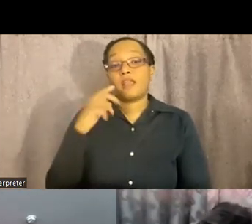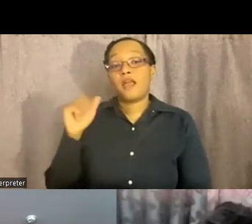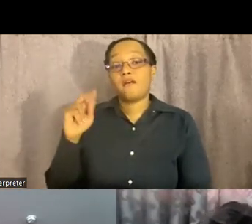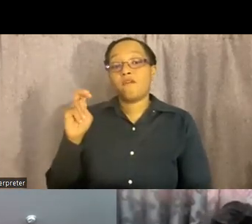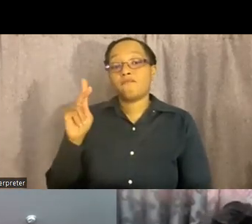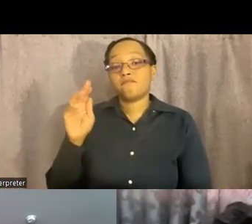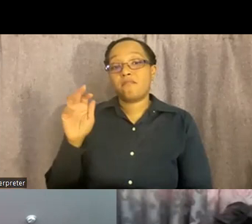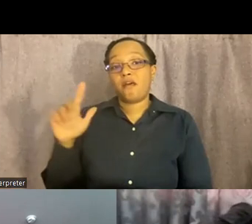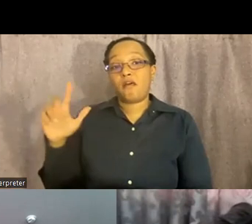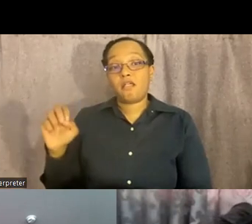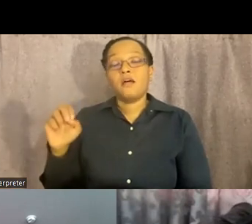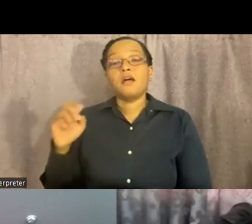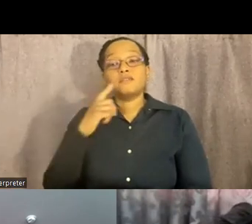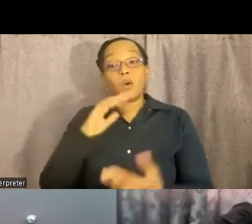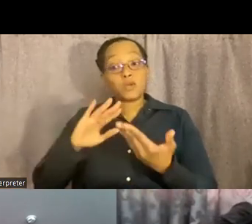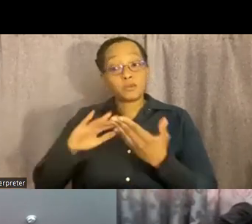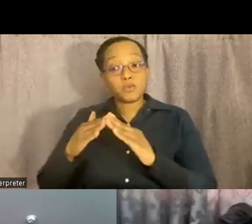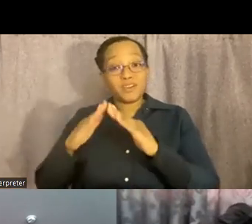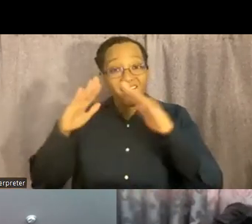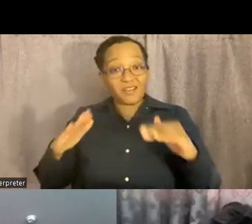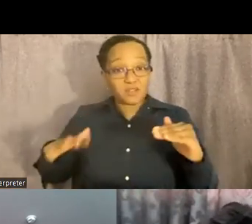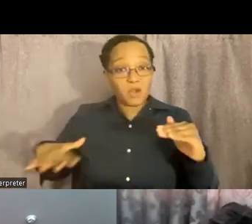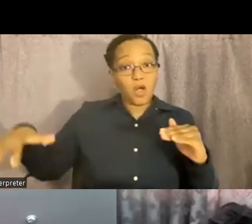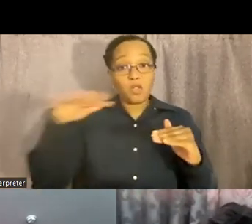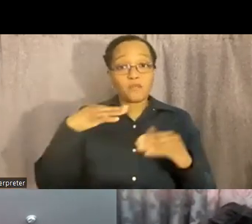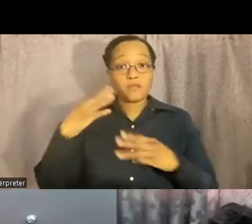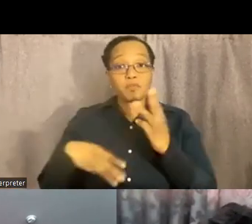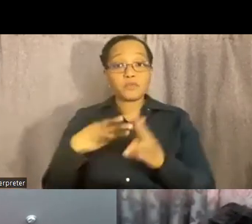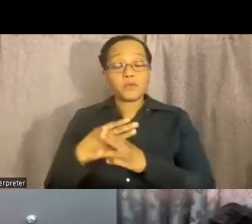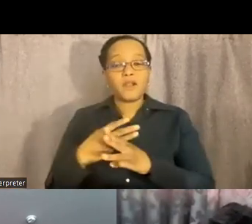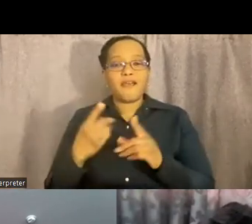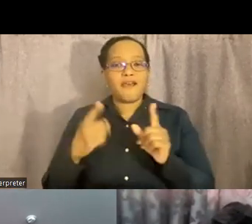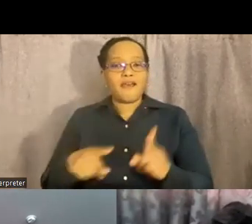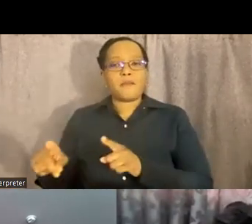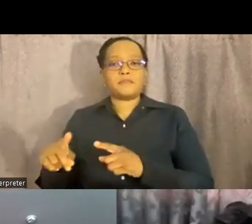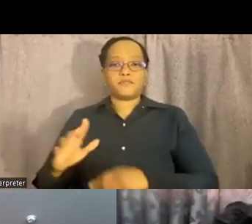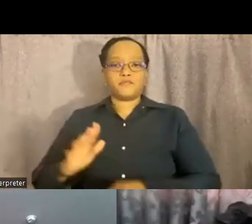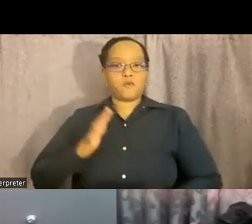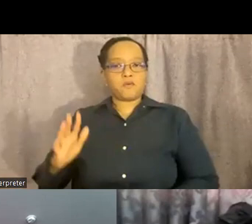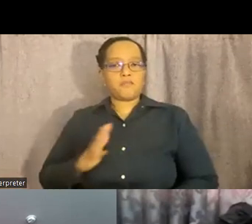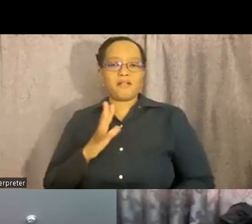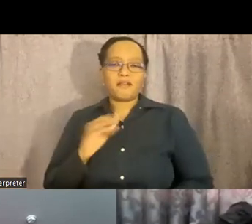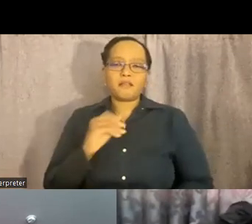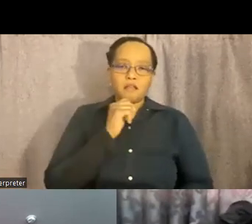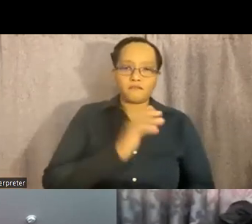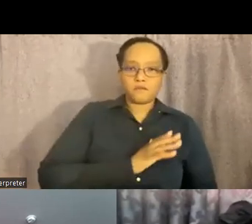around the world happens formally and informally . From the Caribbean we have informal communal